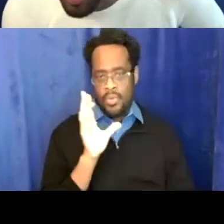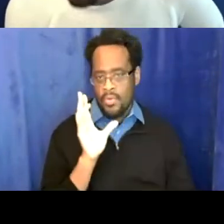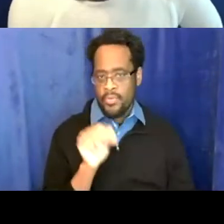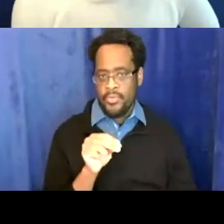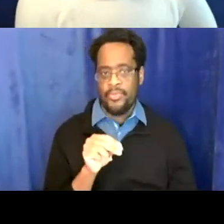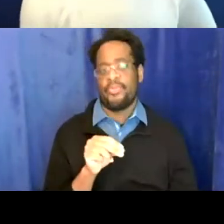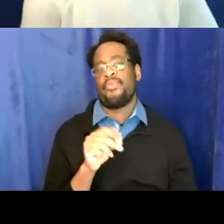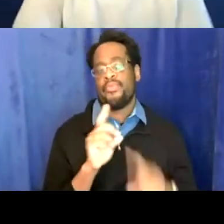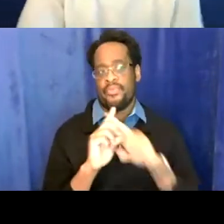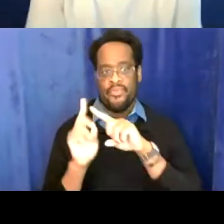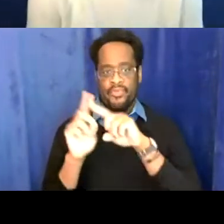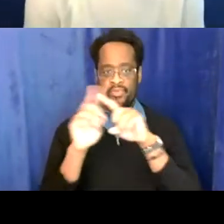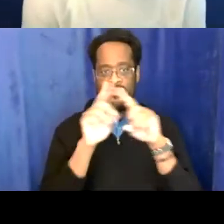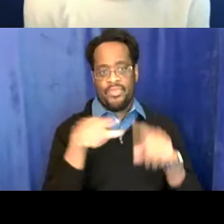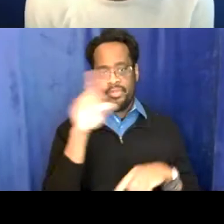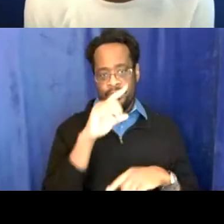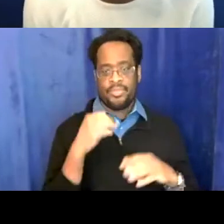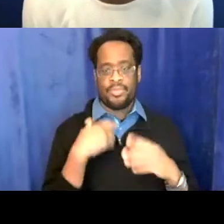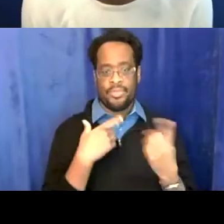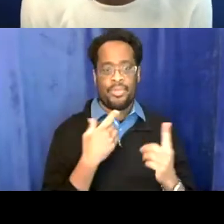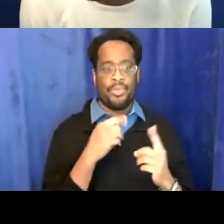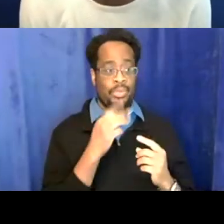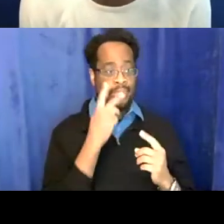people say, "Oh yeah you can sign with someone from a different part of the country." No,